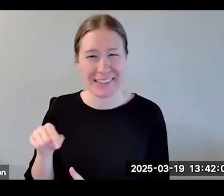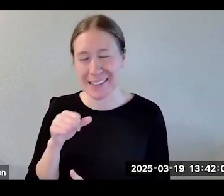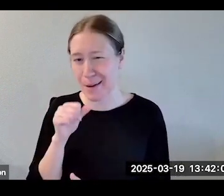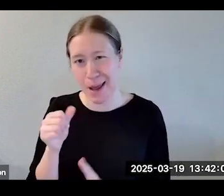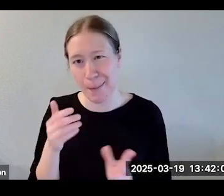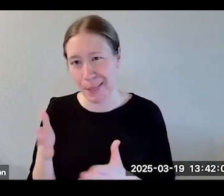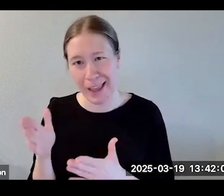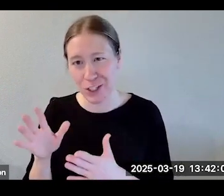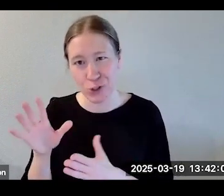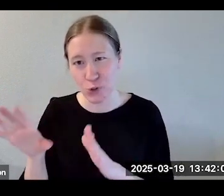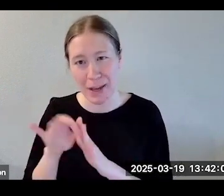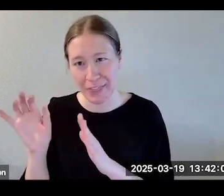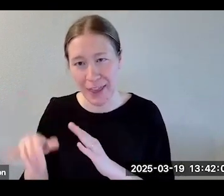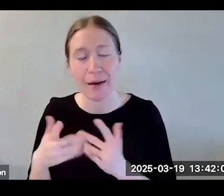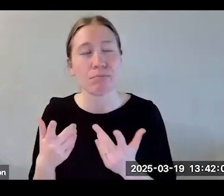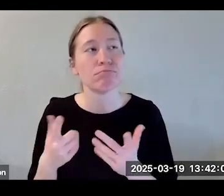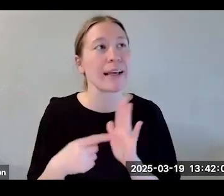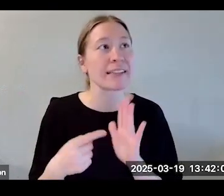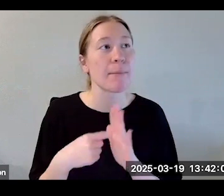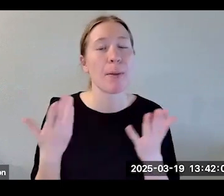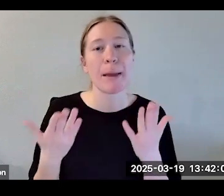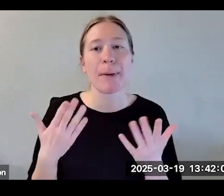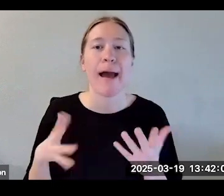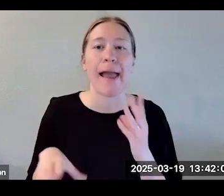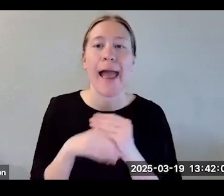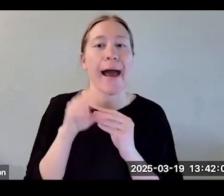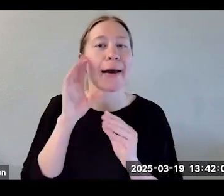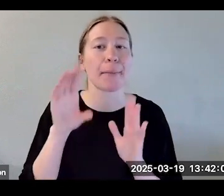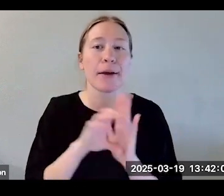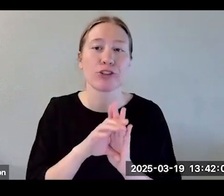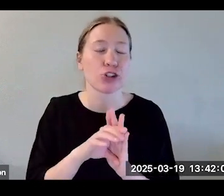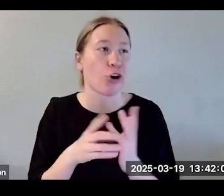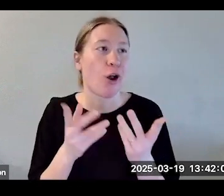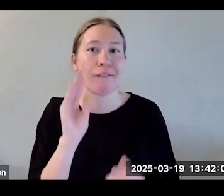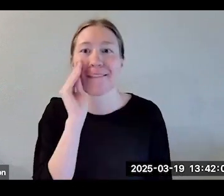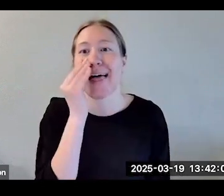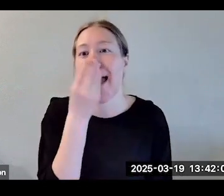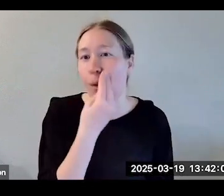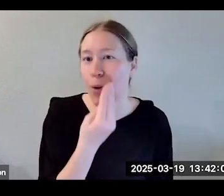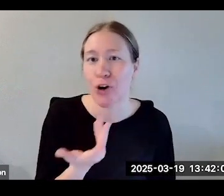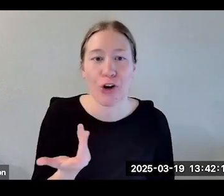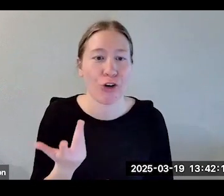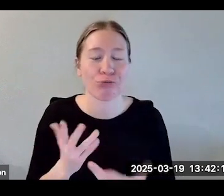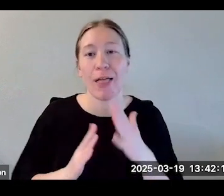that just had maybe a flower on it, kind of, at the top of my document